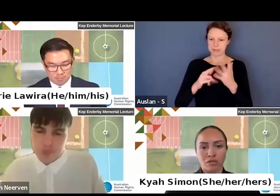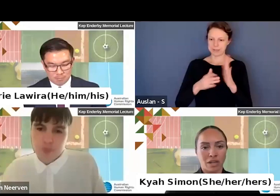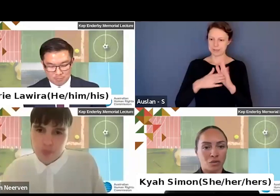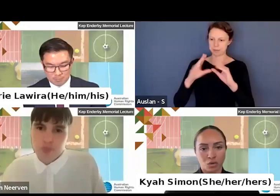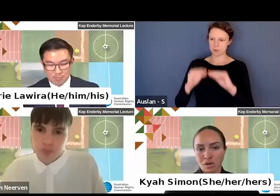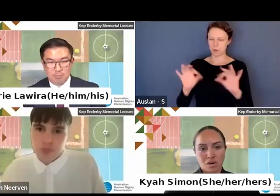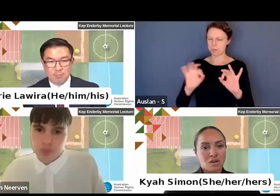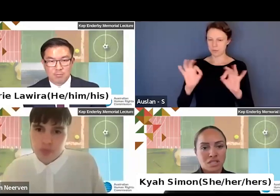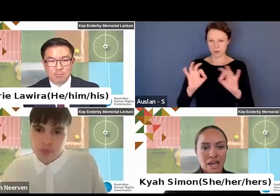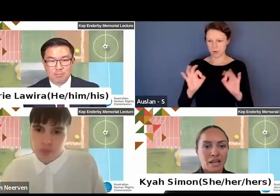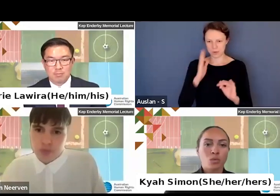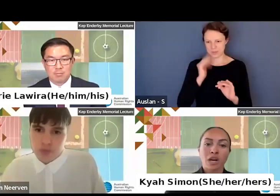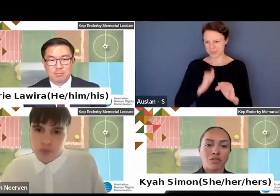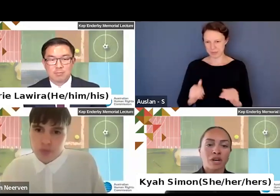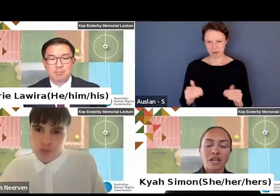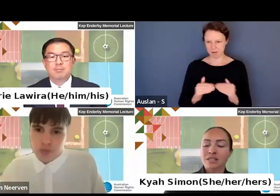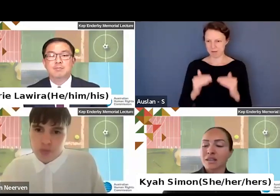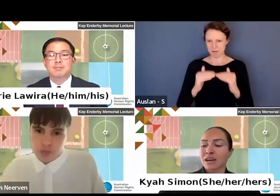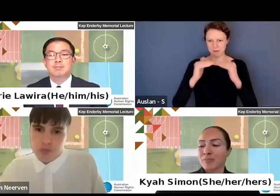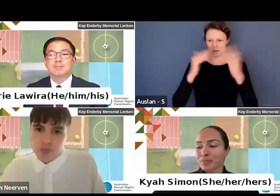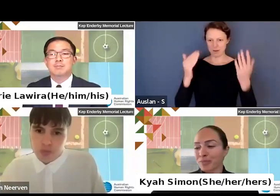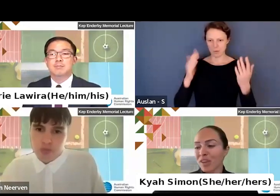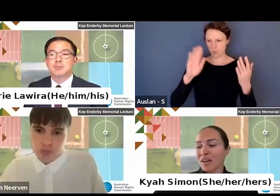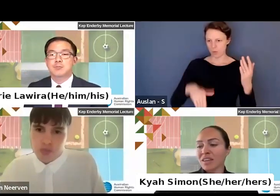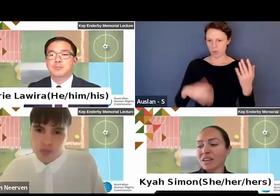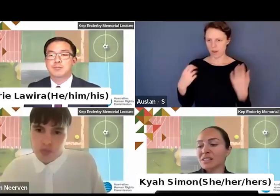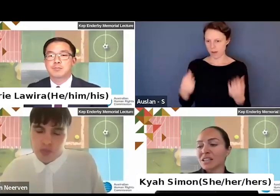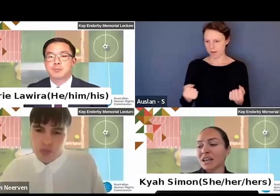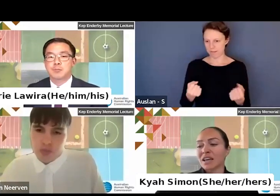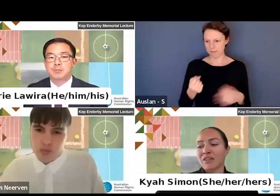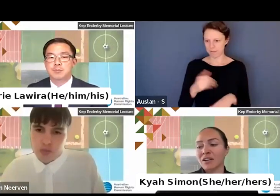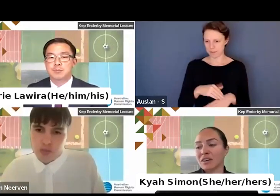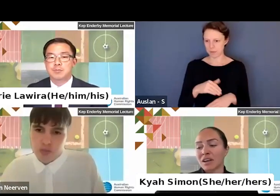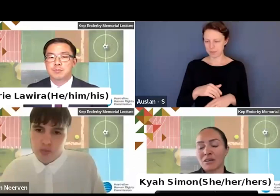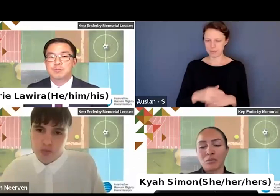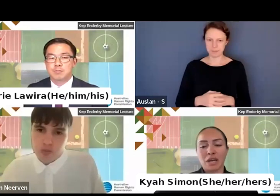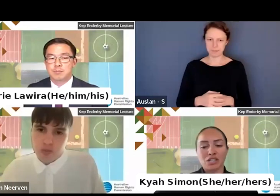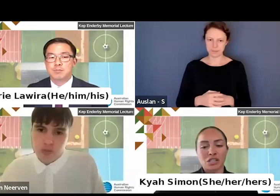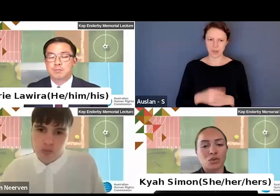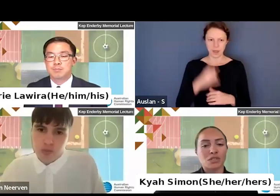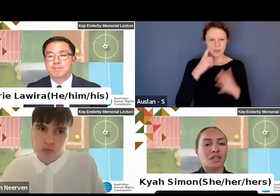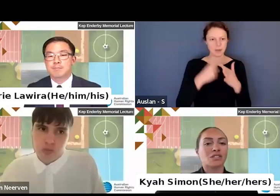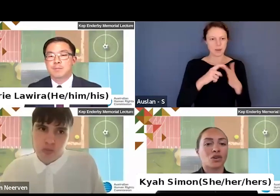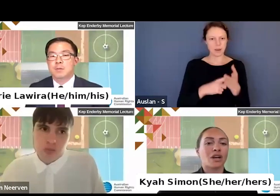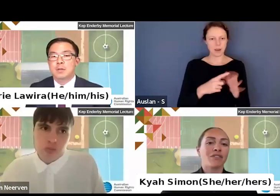level, standard, whatever it is. I think something that Karen mentioned was that there's not enough